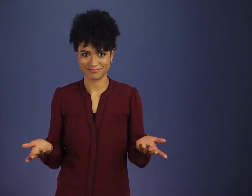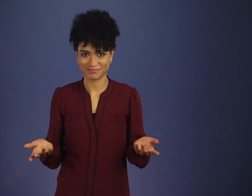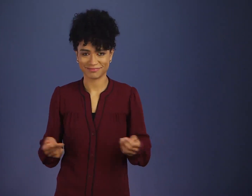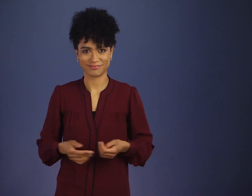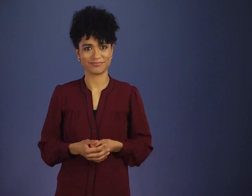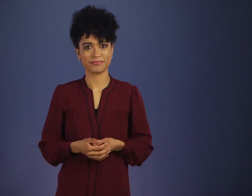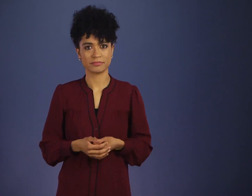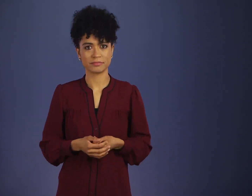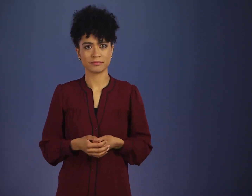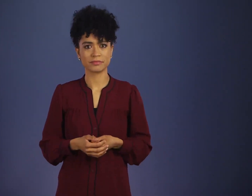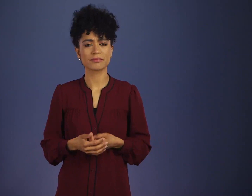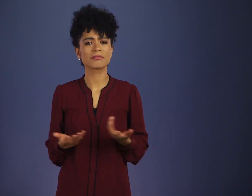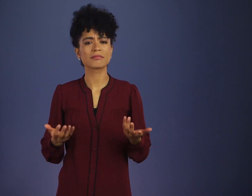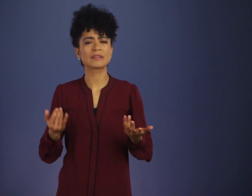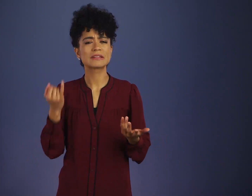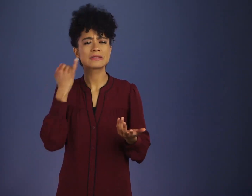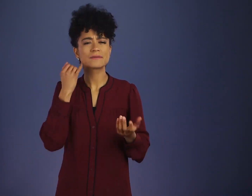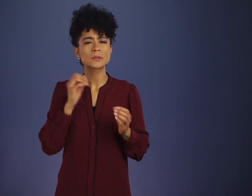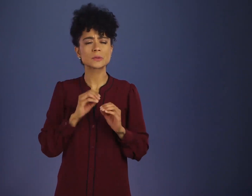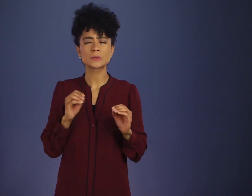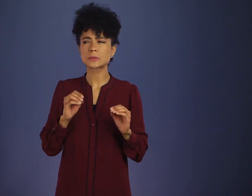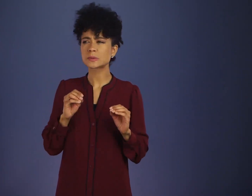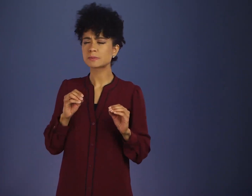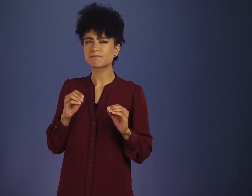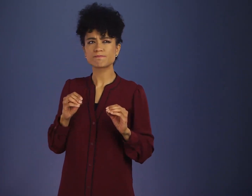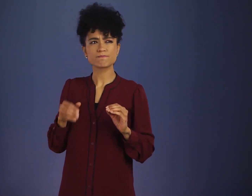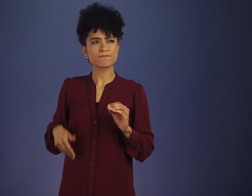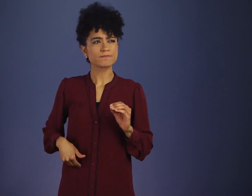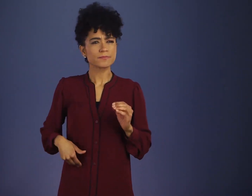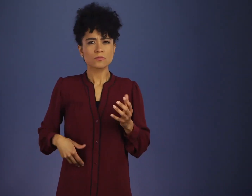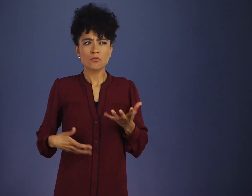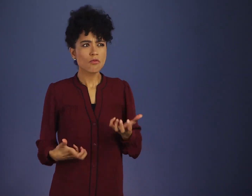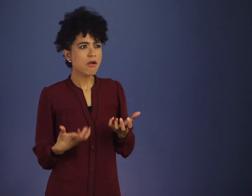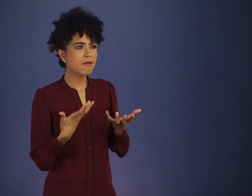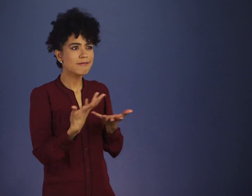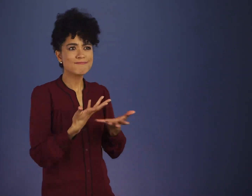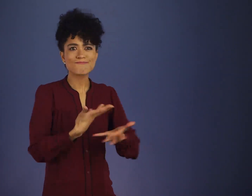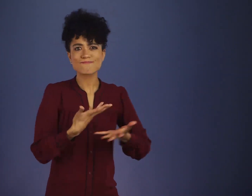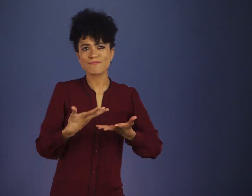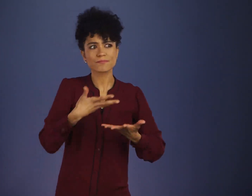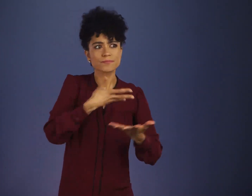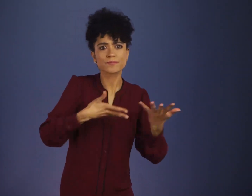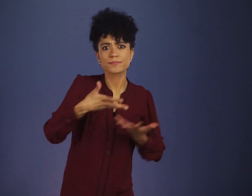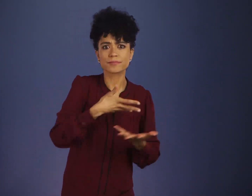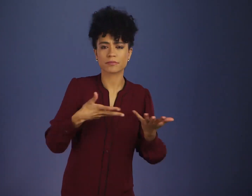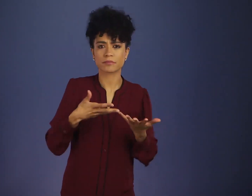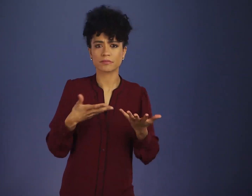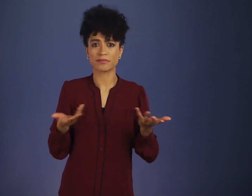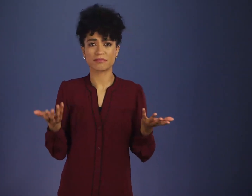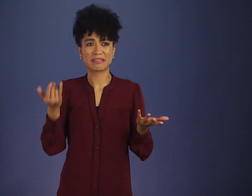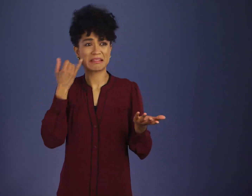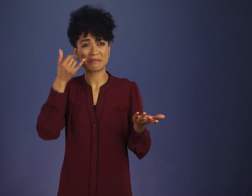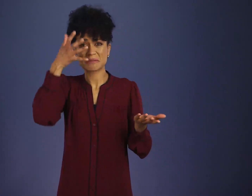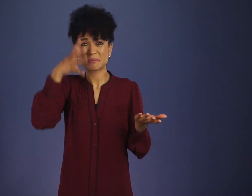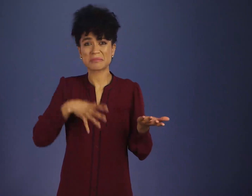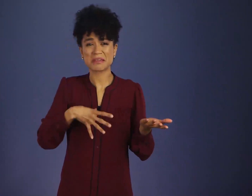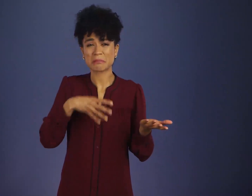If there were no social instinct, if men cared nothing for the society of one another, there would be no society.